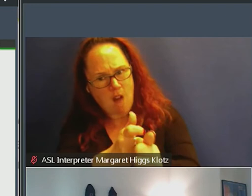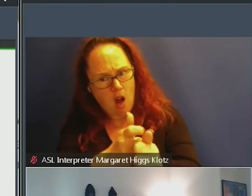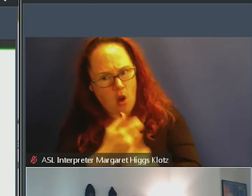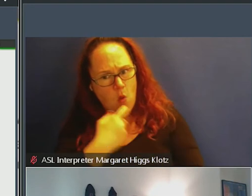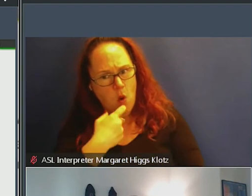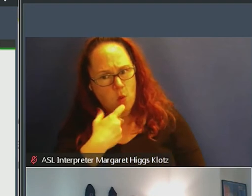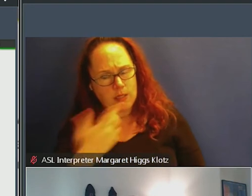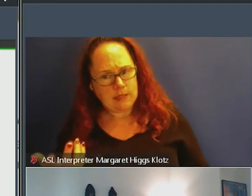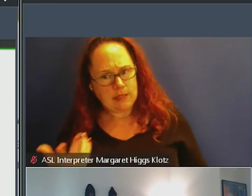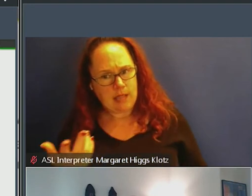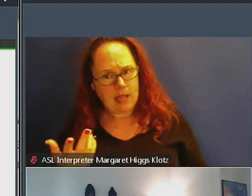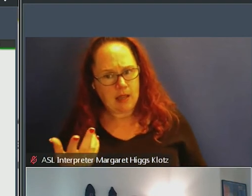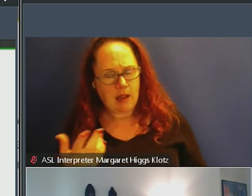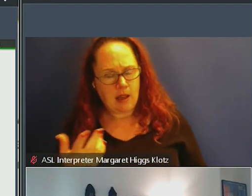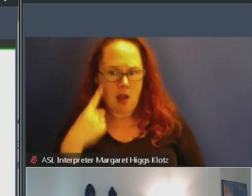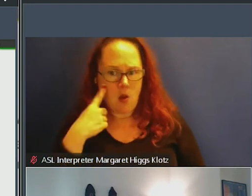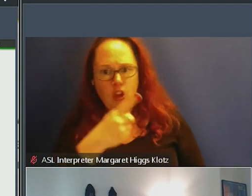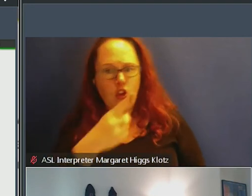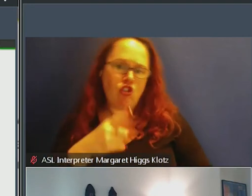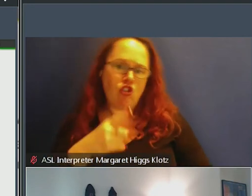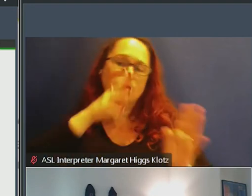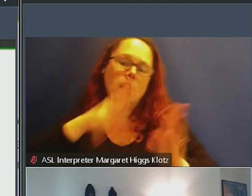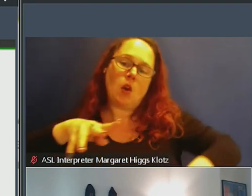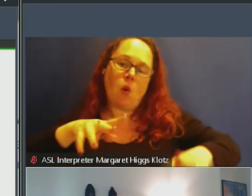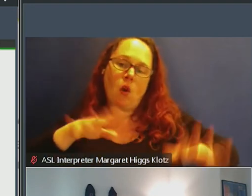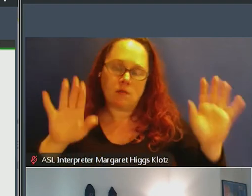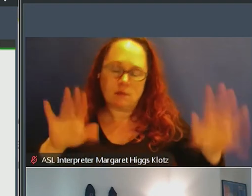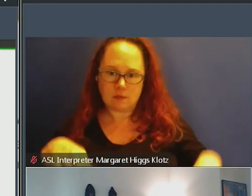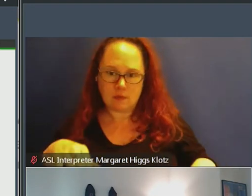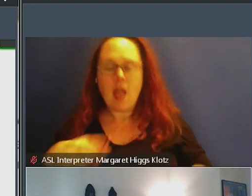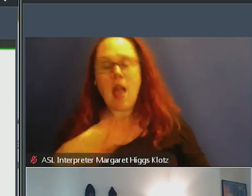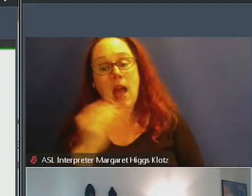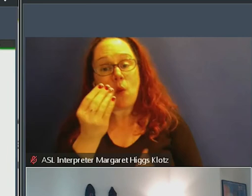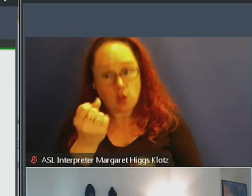I don't think that's something that should just be brushed over just to echo another sentiment about what happened in